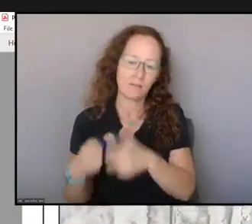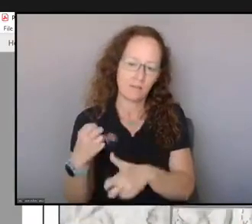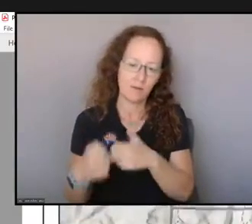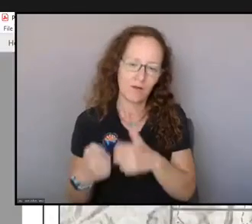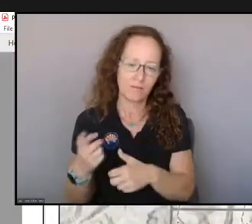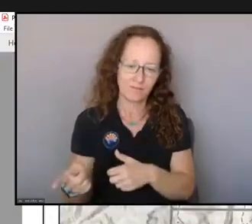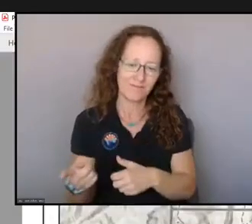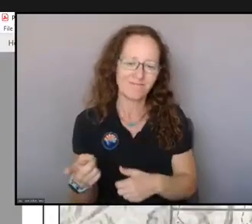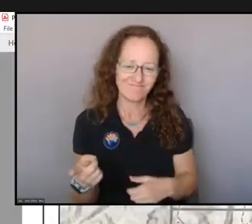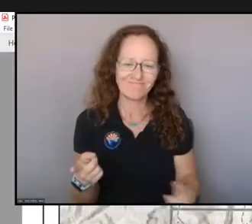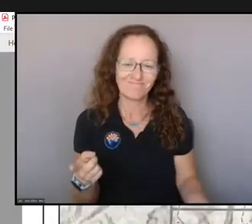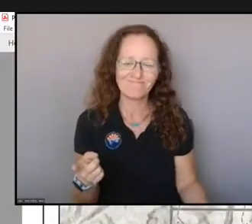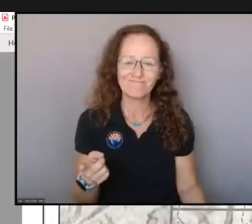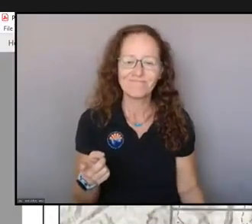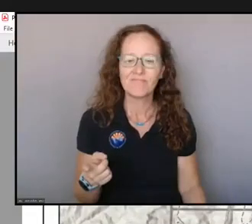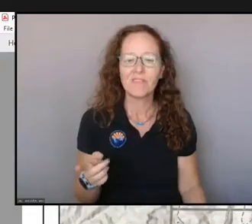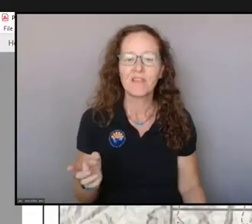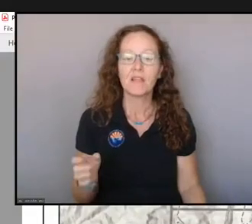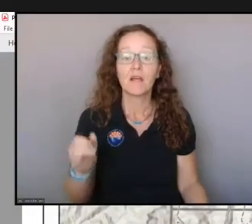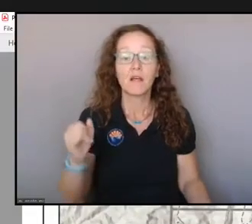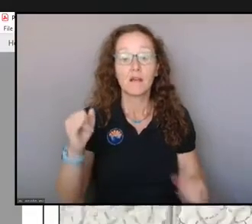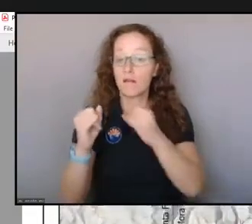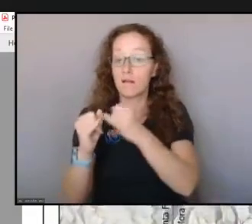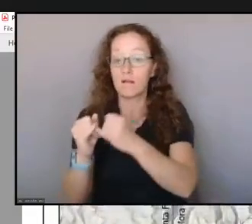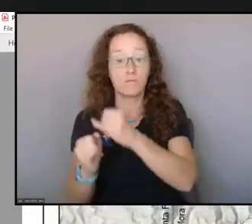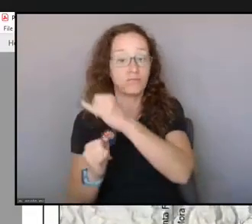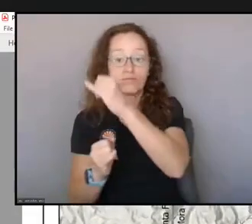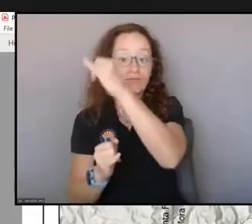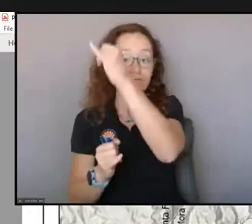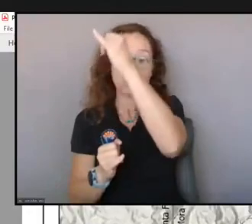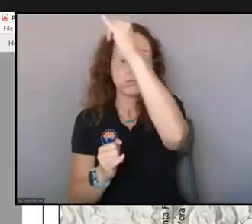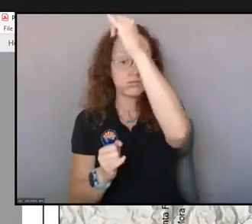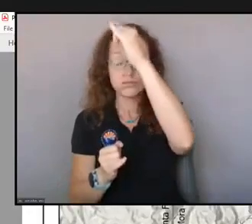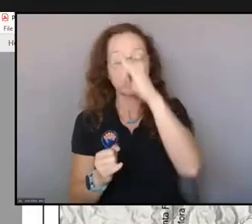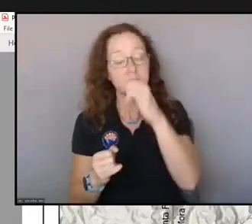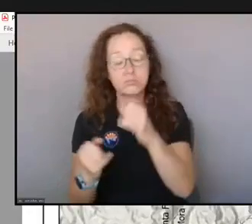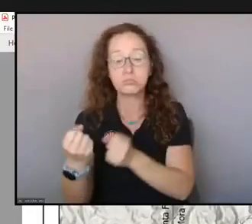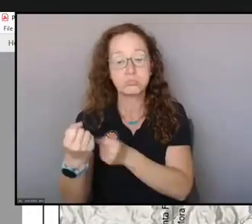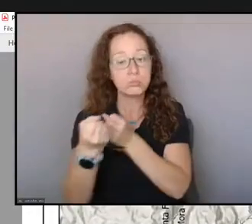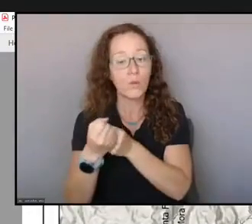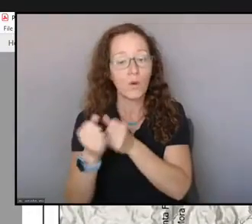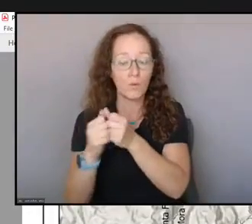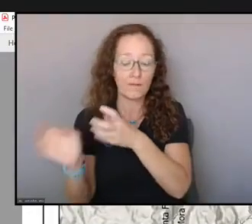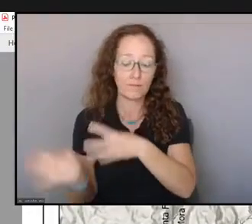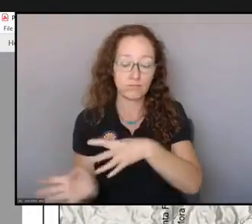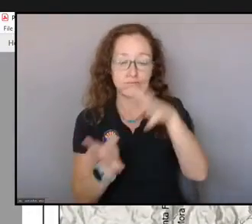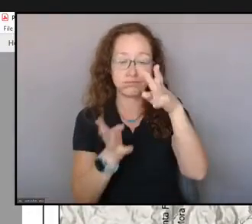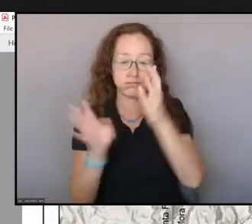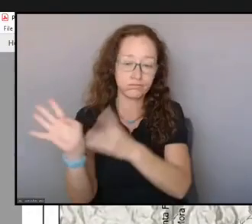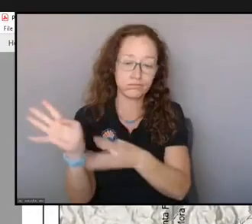IGNITIONS IN THERE. MOST ALL THIS SIDE OF THE FIRE WILL BE VERY FAVORABLE FOR THE SOUTHWEST WIND.